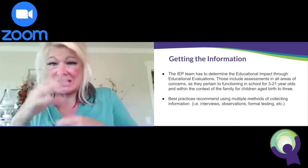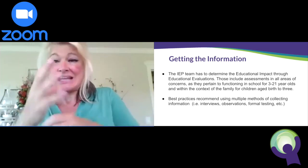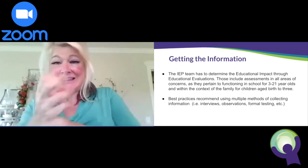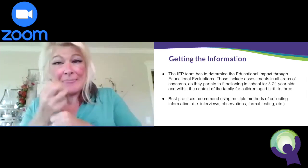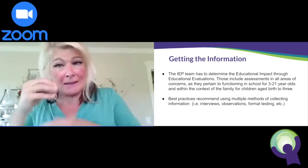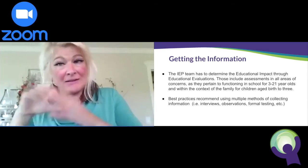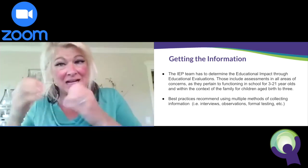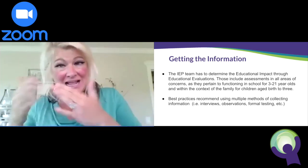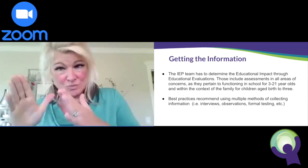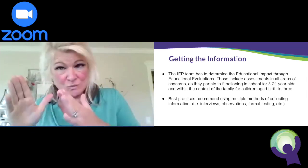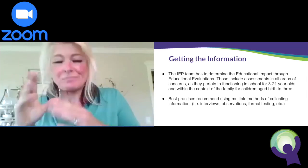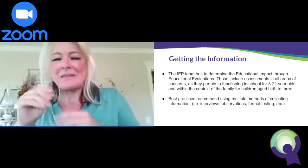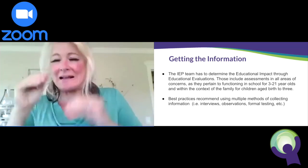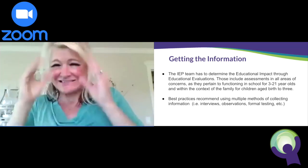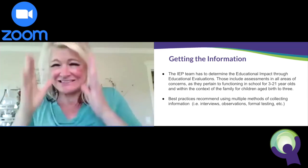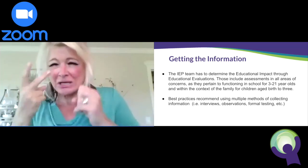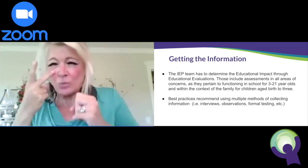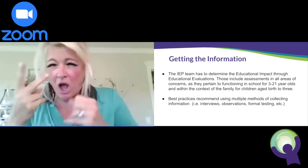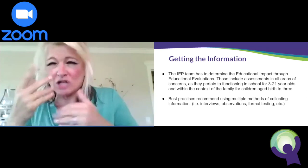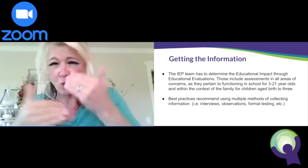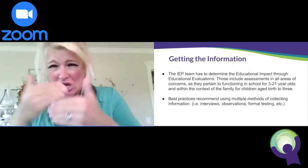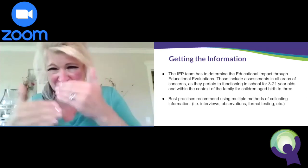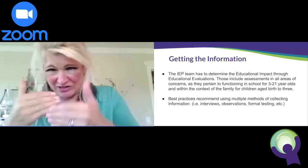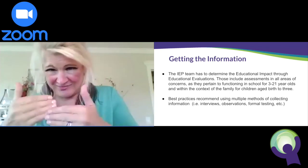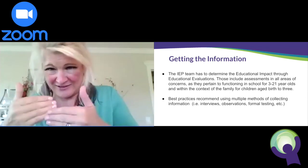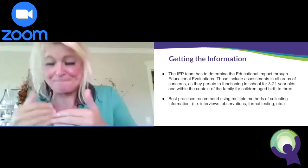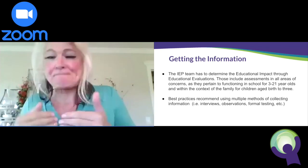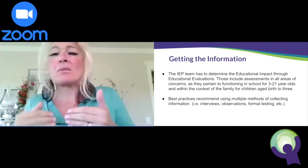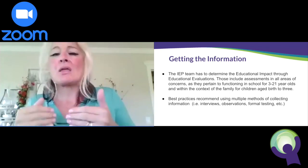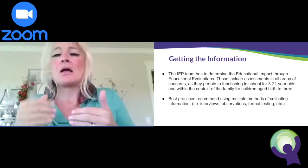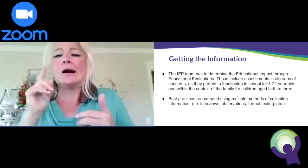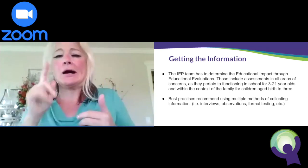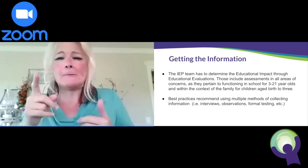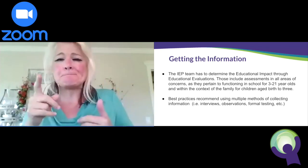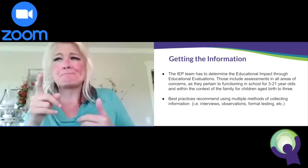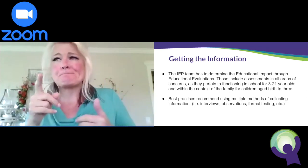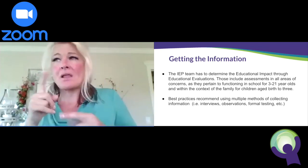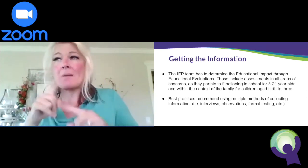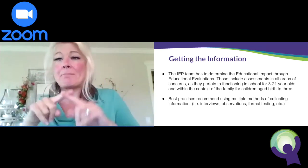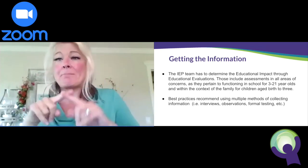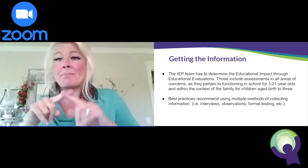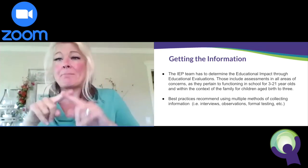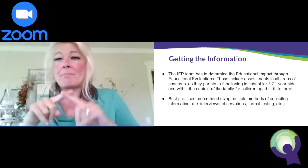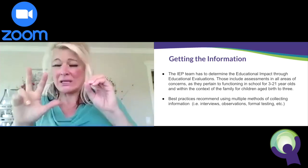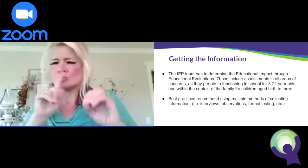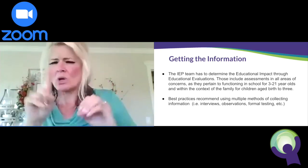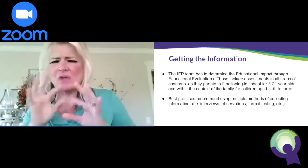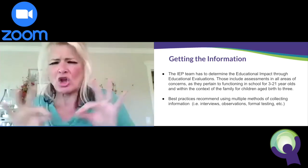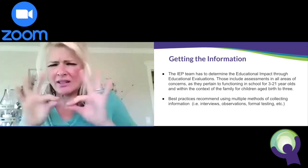at home and that are autistic, the teachers can really pay attention to their progress.